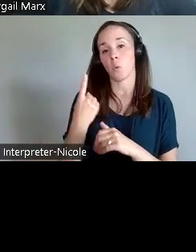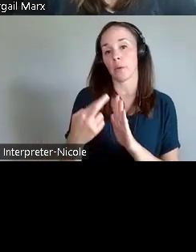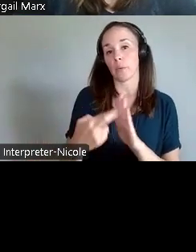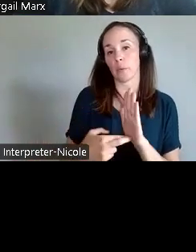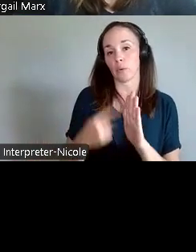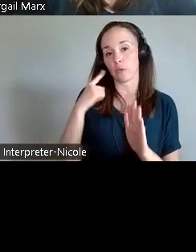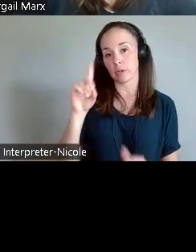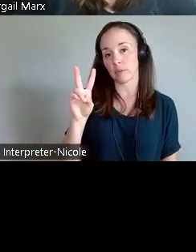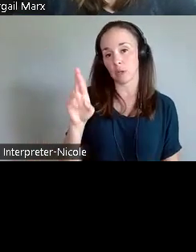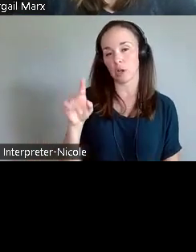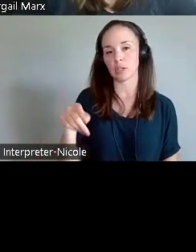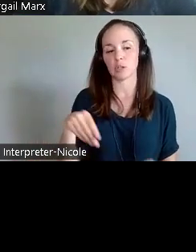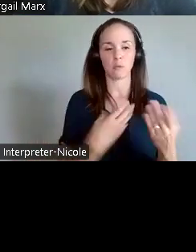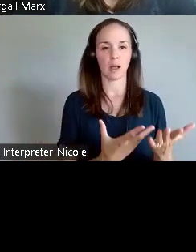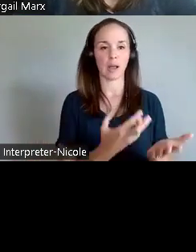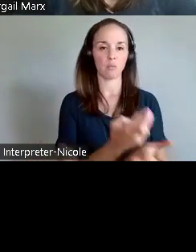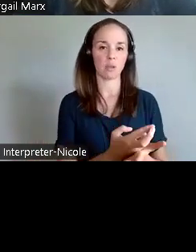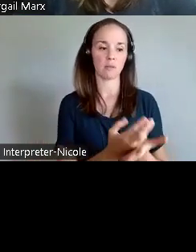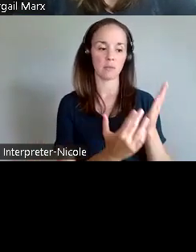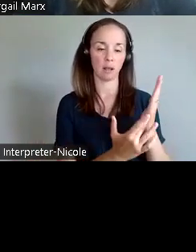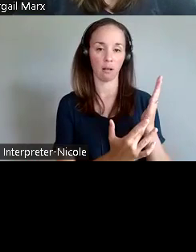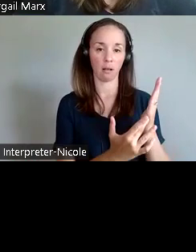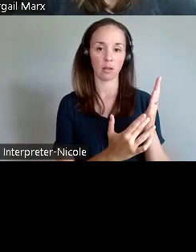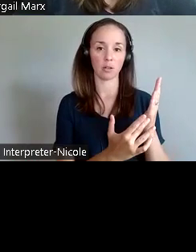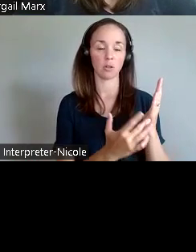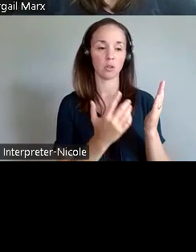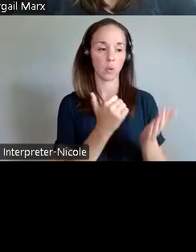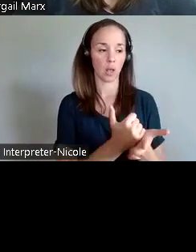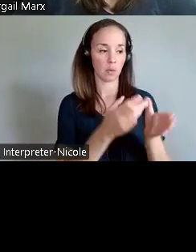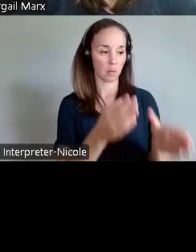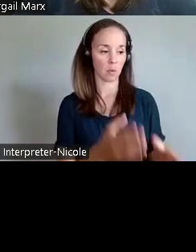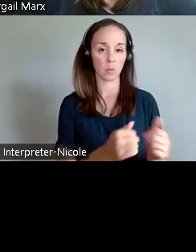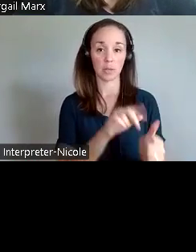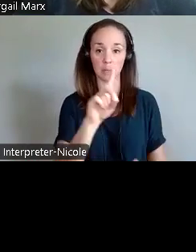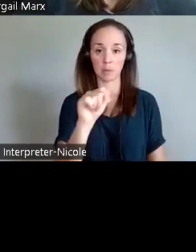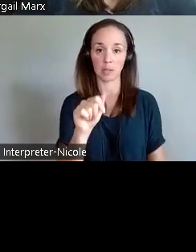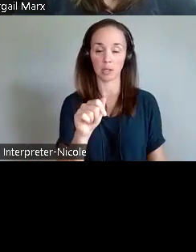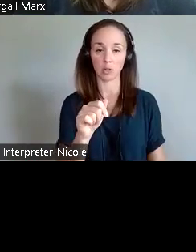provide rehabilitation technology in order for an individual with a disability to gain employment.